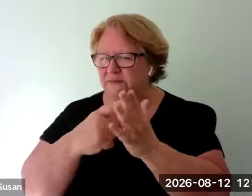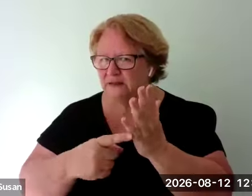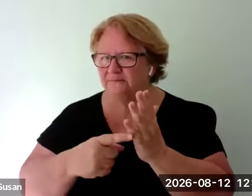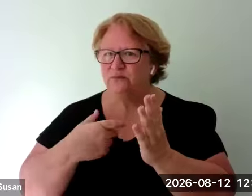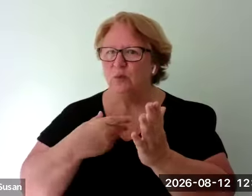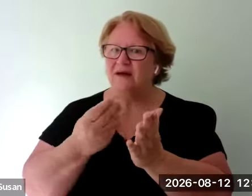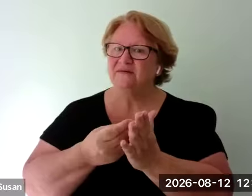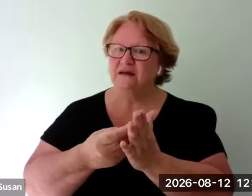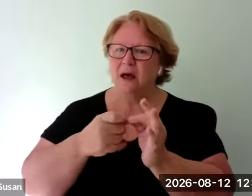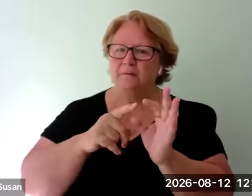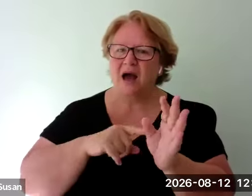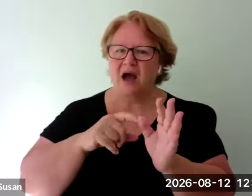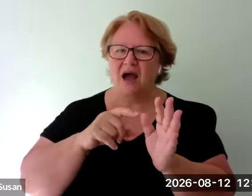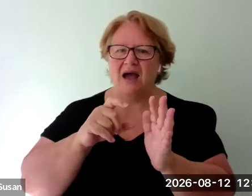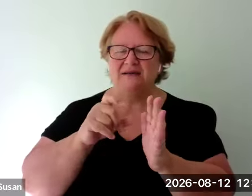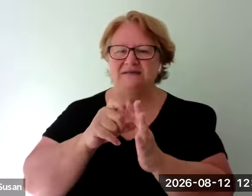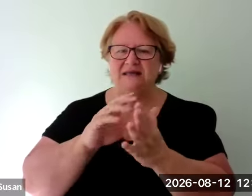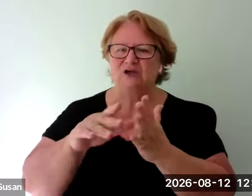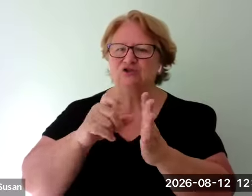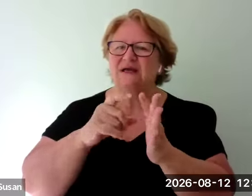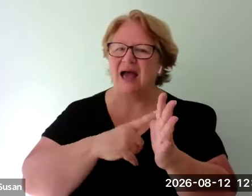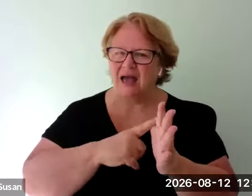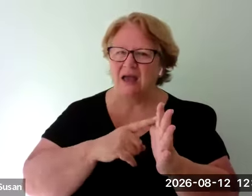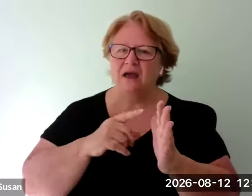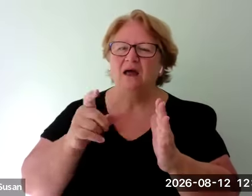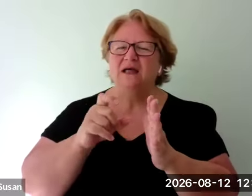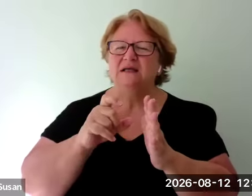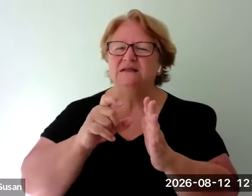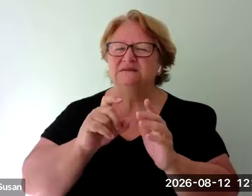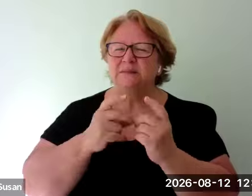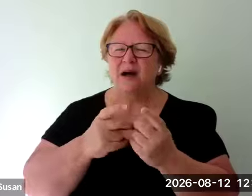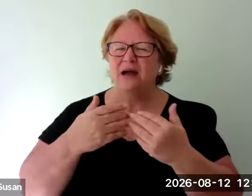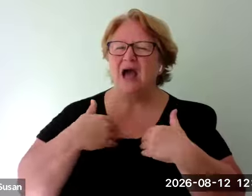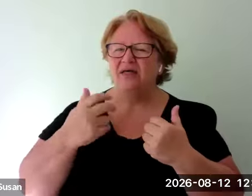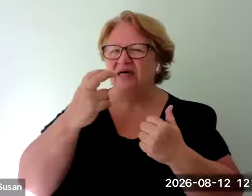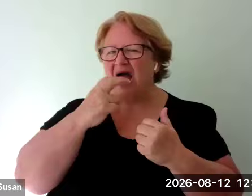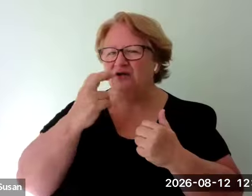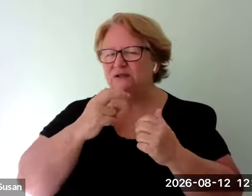disability research-led by and with people with disability.